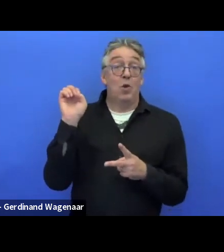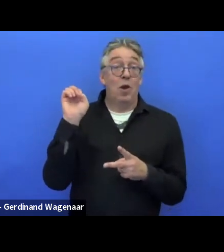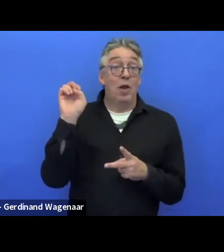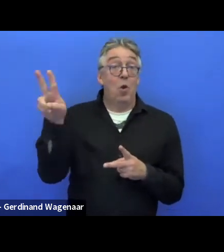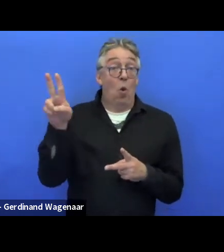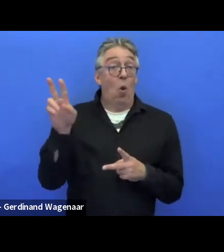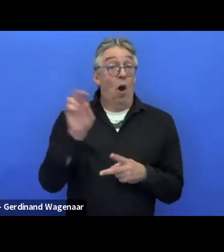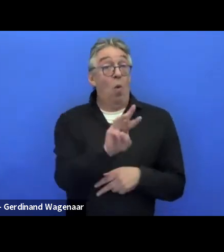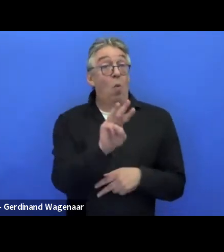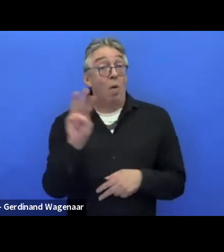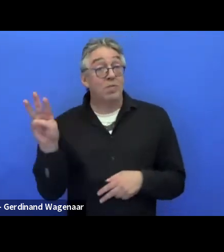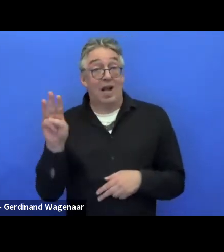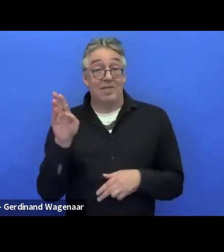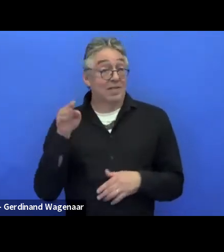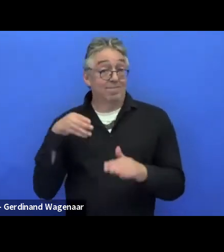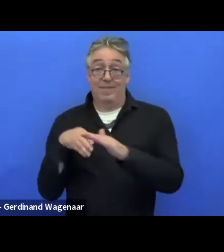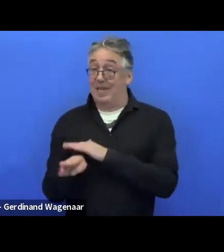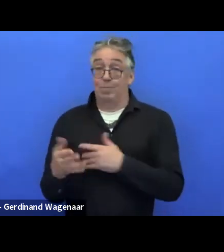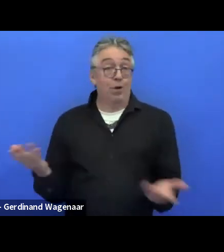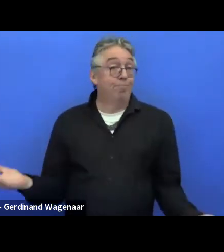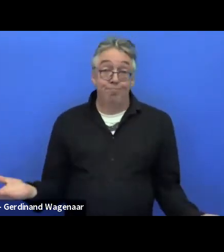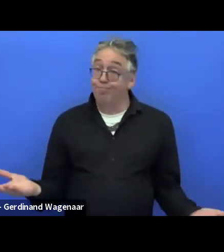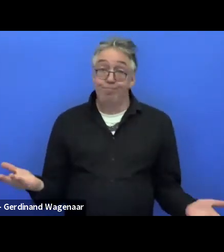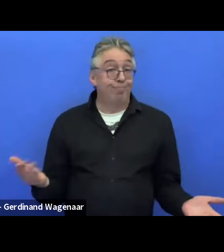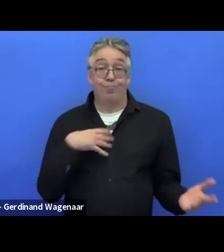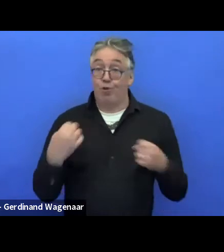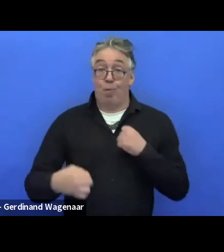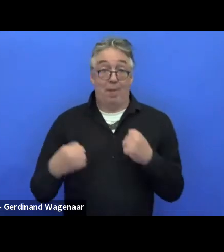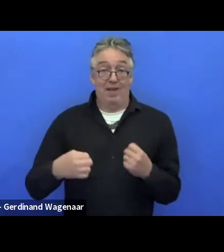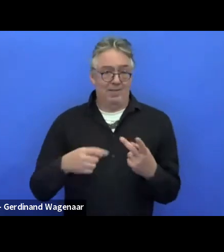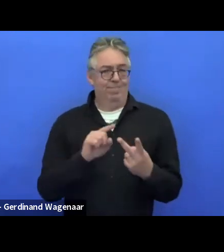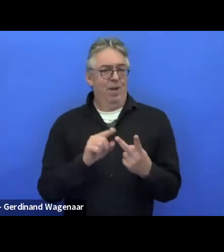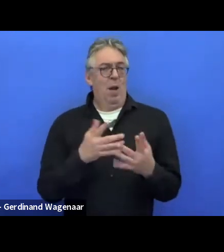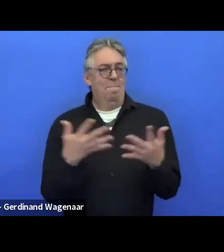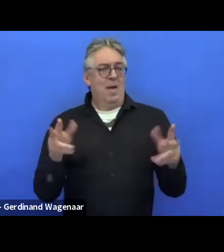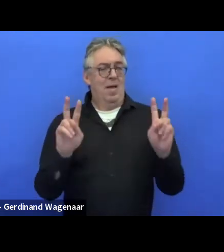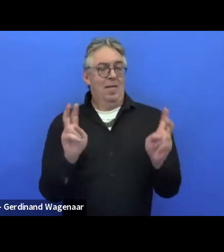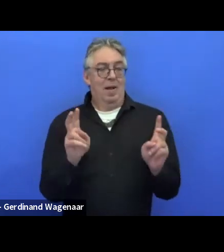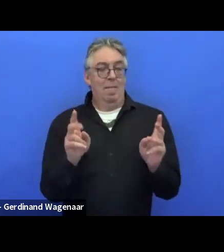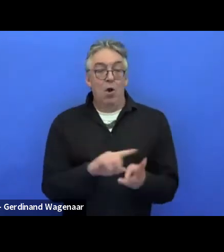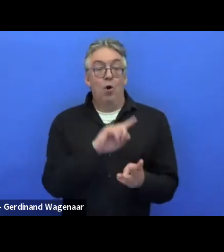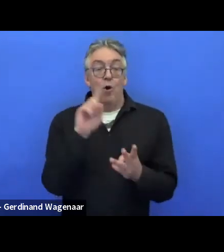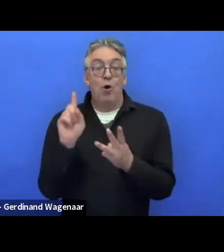And then I'd like also to mention our work in the field of de institutionalization and European funds.